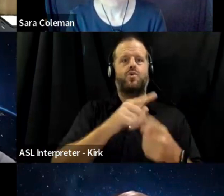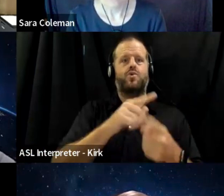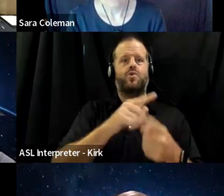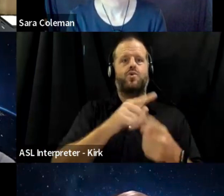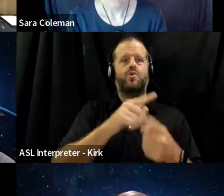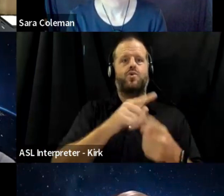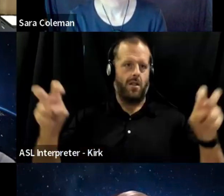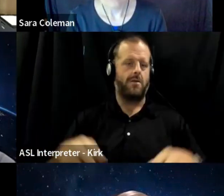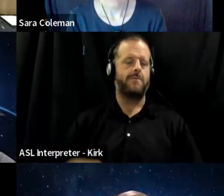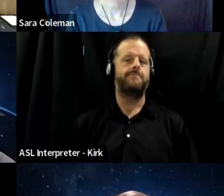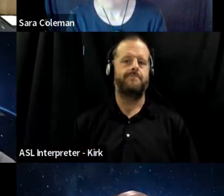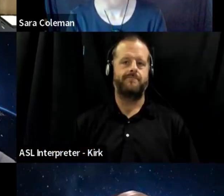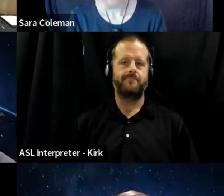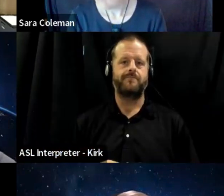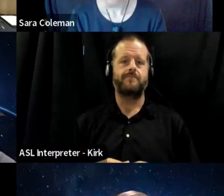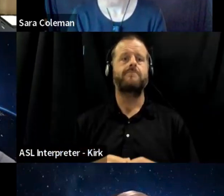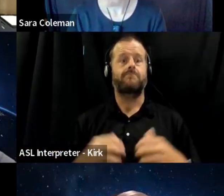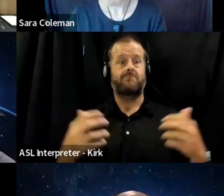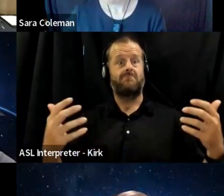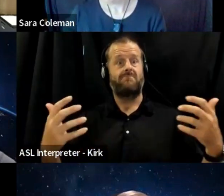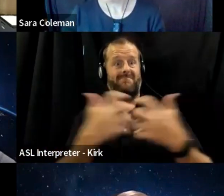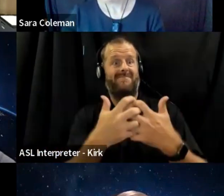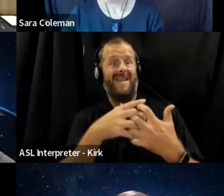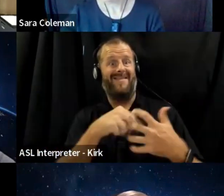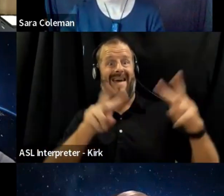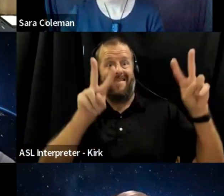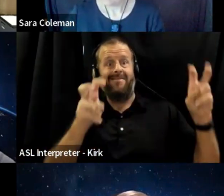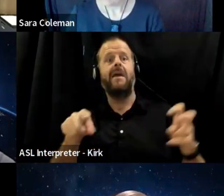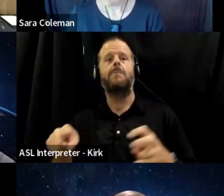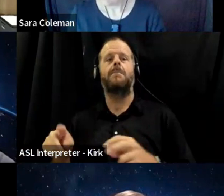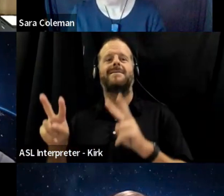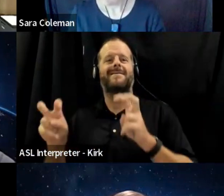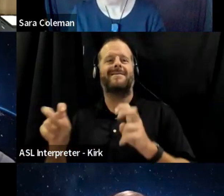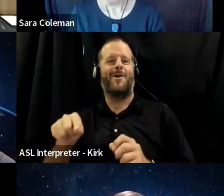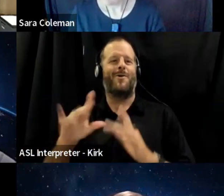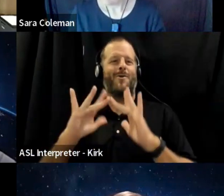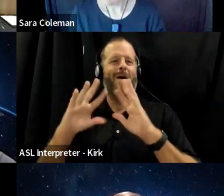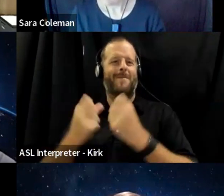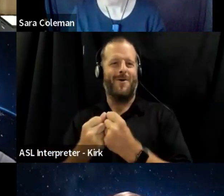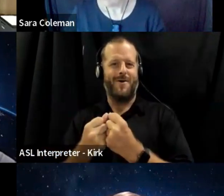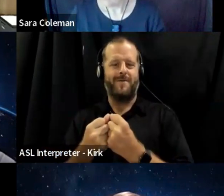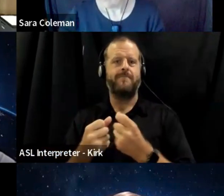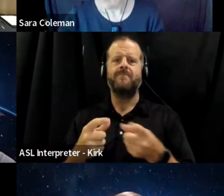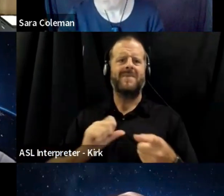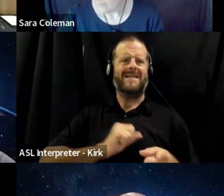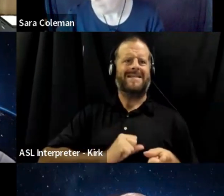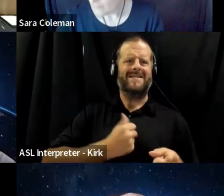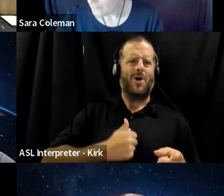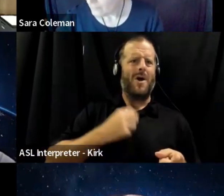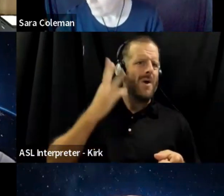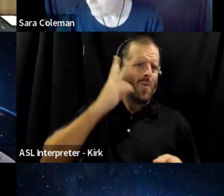And aligned with this theme is the title of this year's webinar. I'm sorry. This is Wendy speaking.